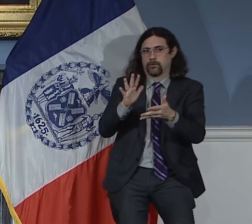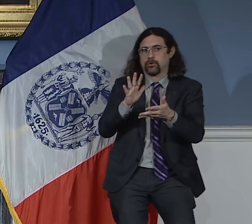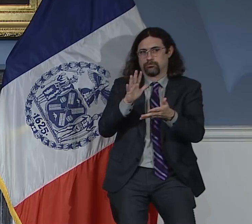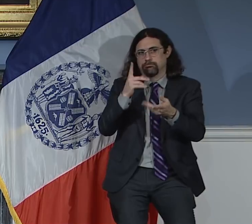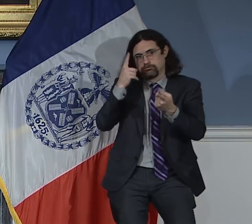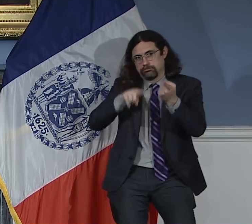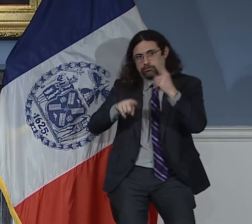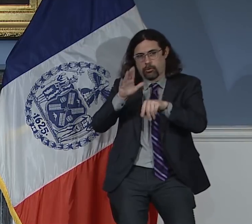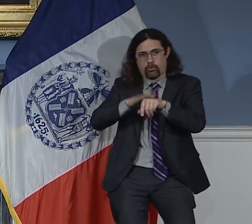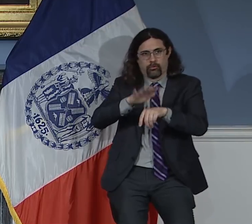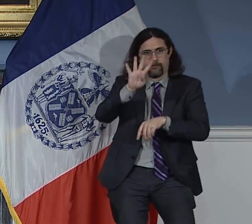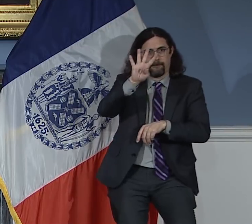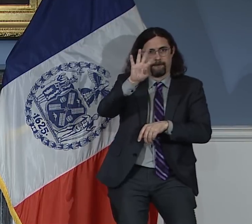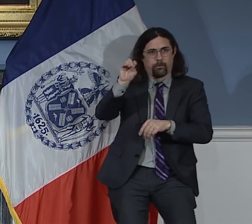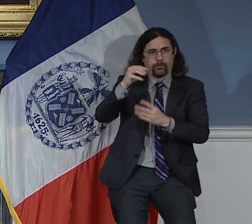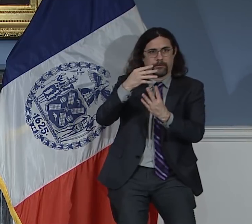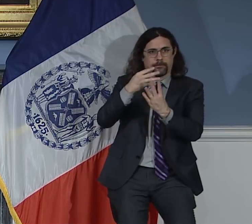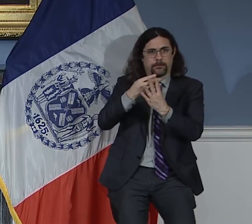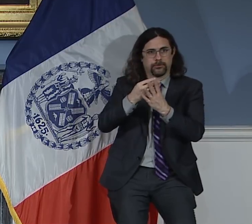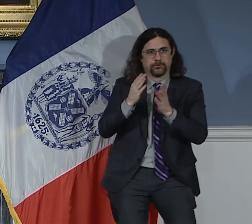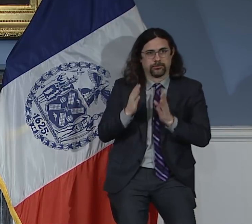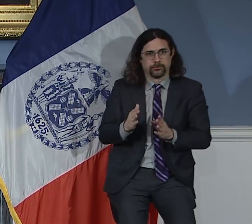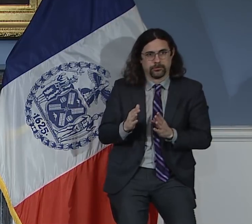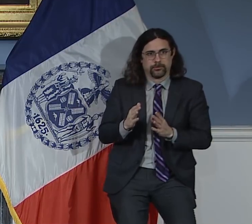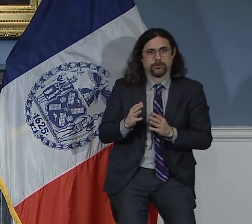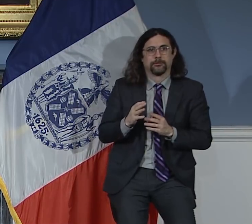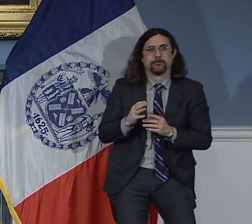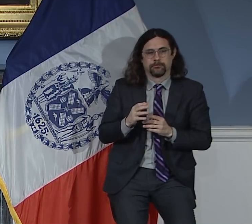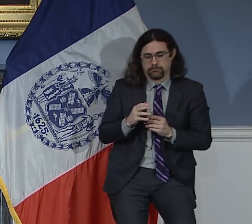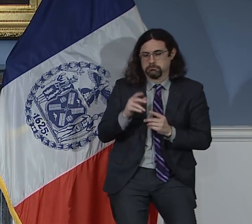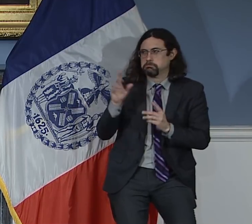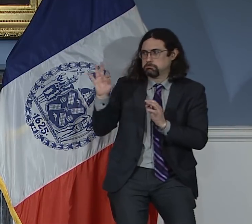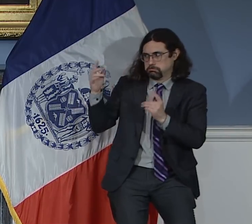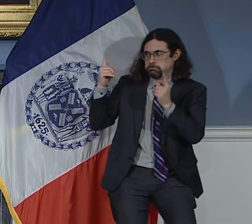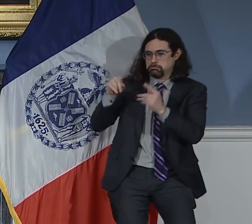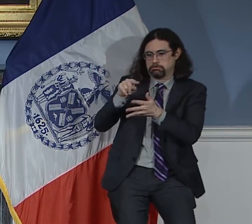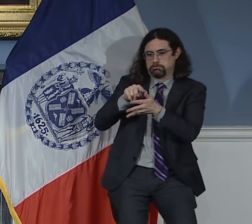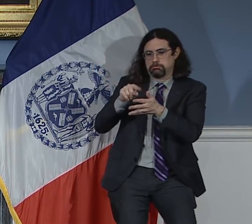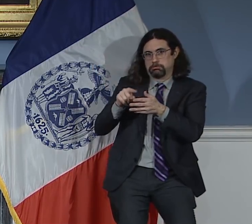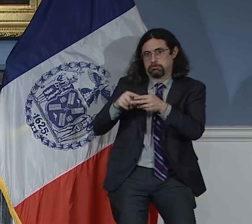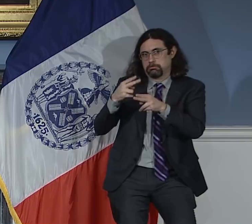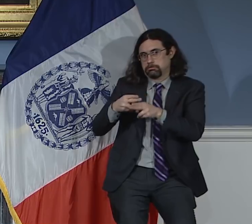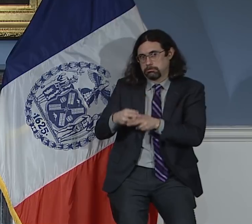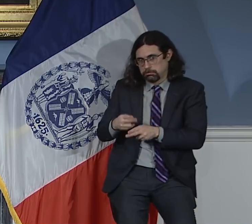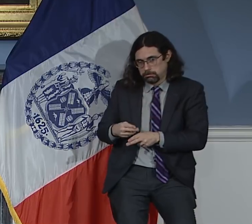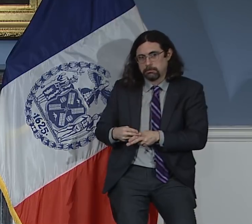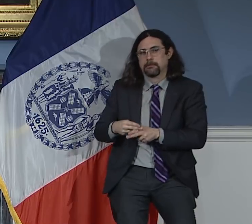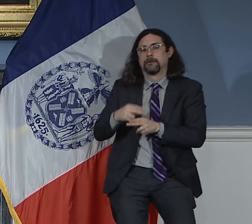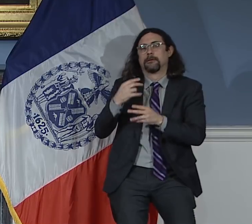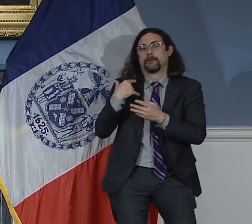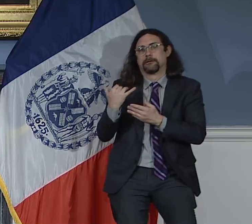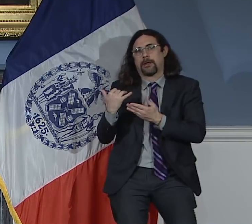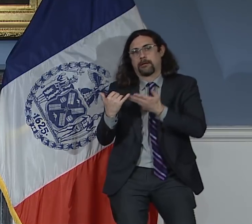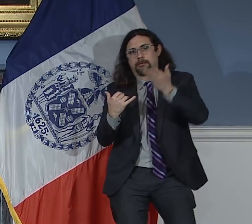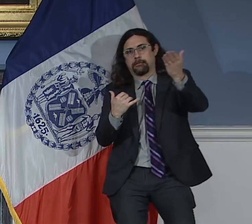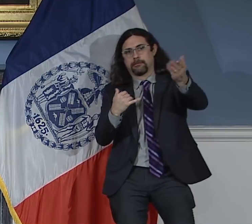CASE FROM THE RELEVANT DISTRICT ATTNEORY AND/OR THE STATE OF NEW YORK. WE INTEND TO